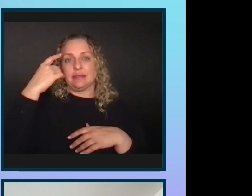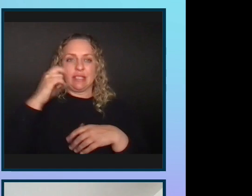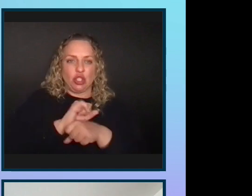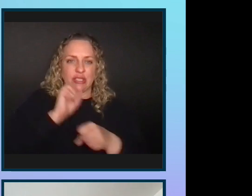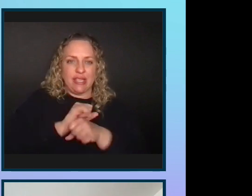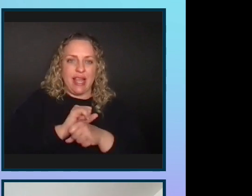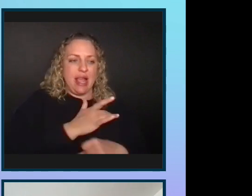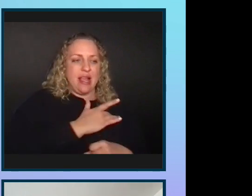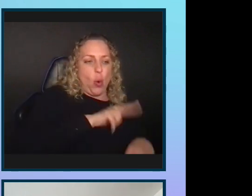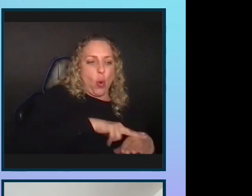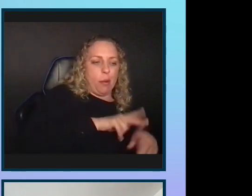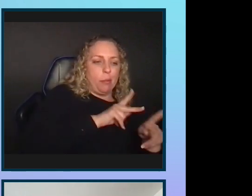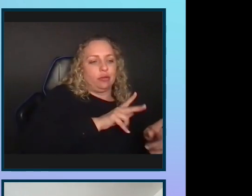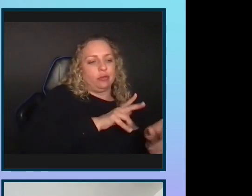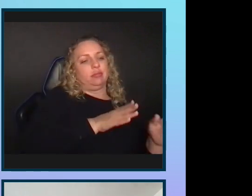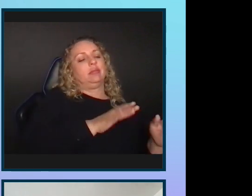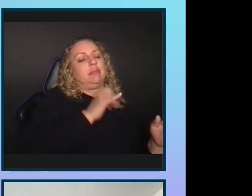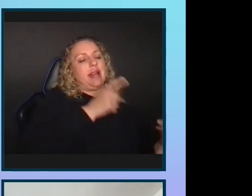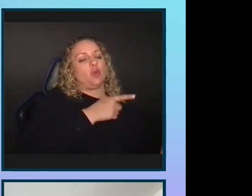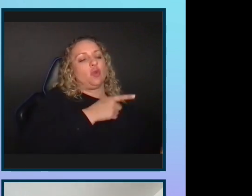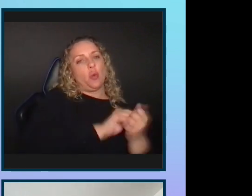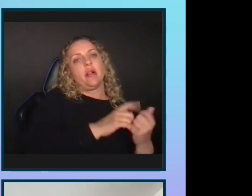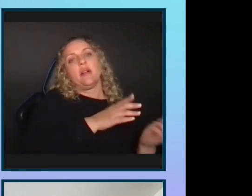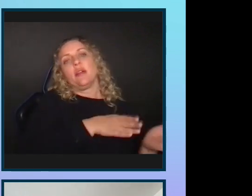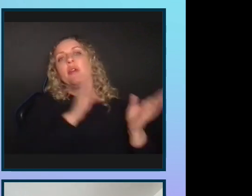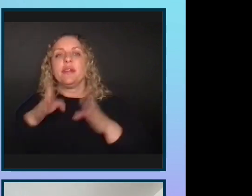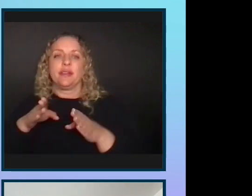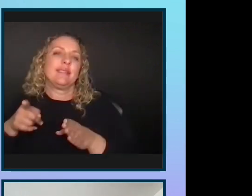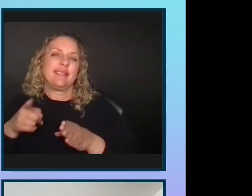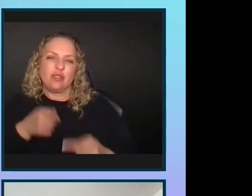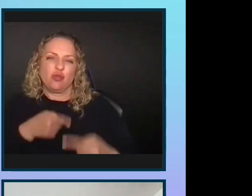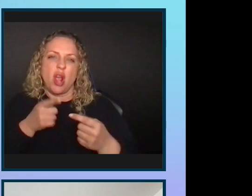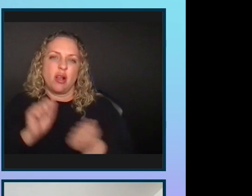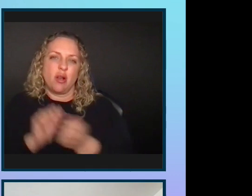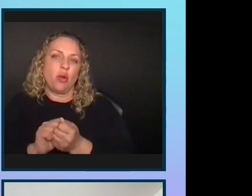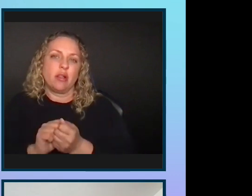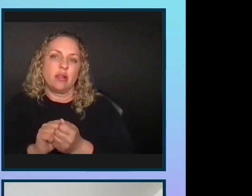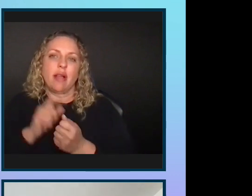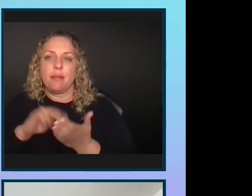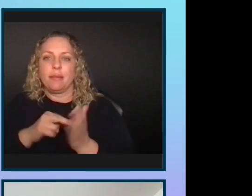might not struggle is kind of like the go-to definition of someone who is neurodivergent.